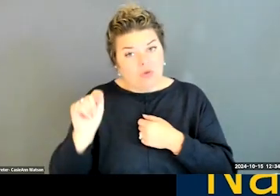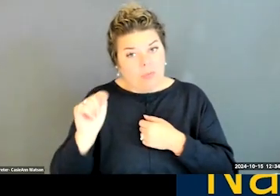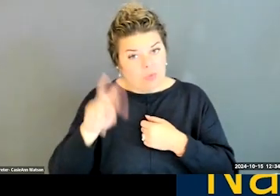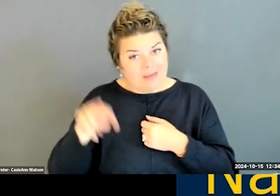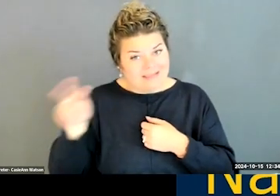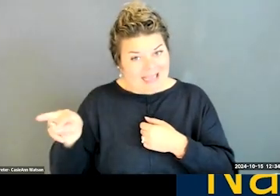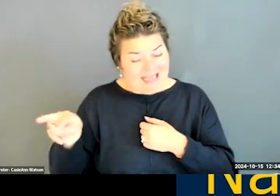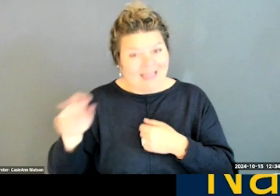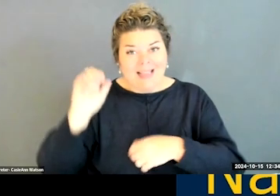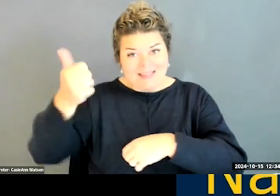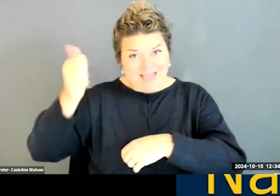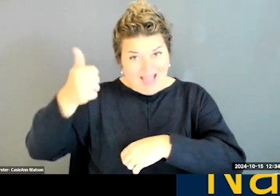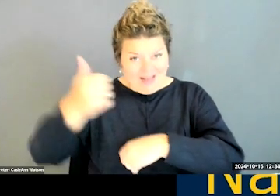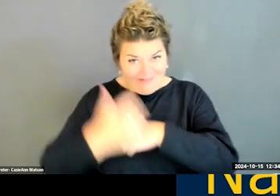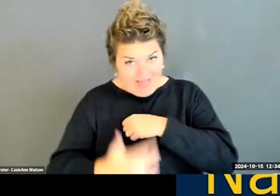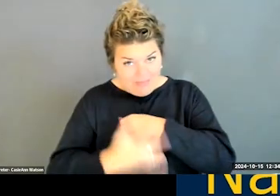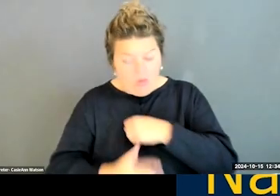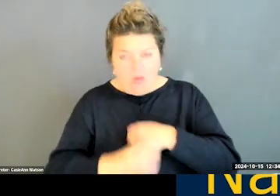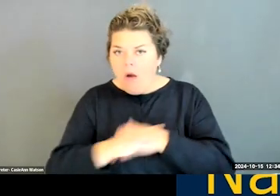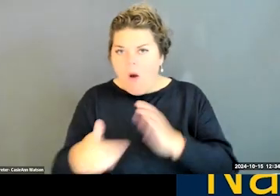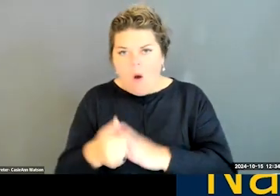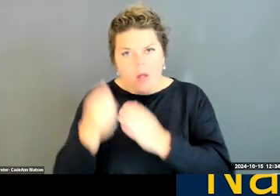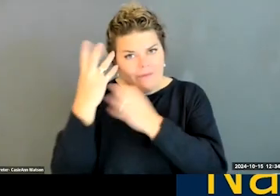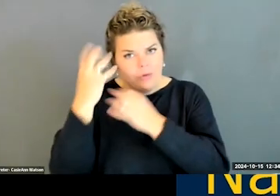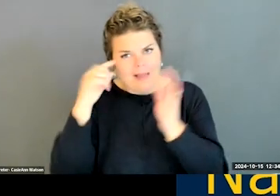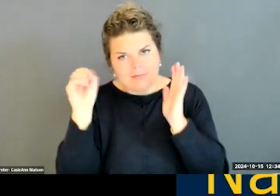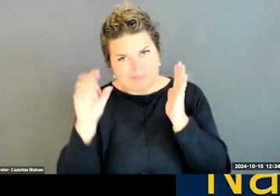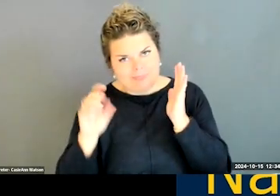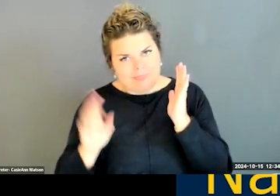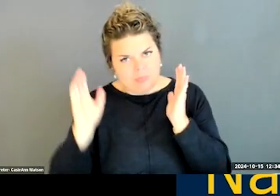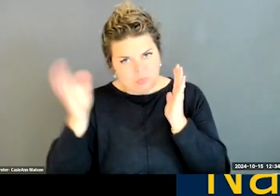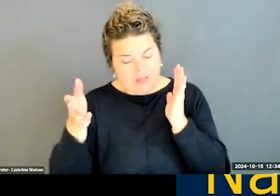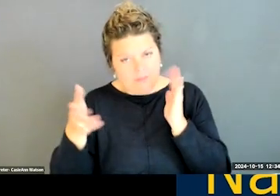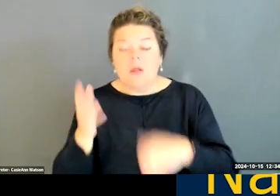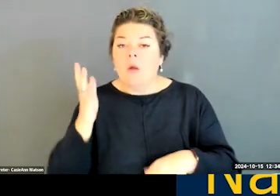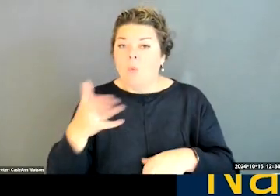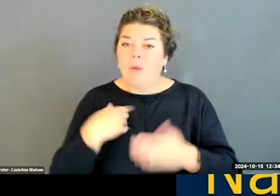we will be going over a lot of the information that it sounds like you're looking for. We're going to talk about some of